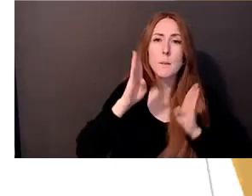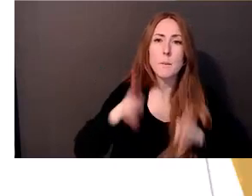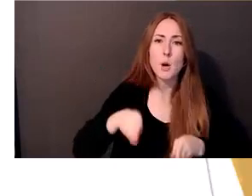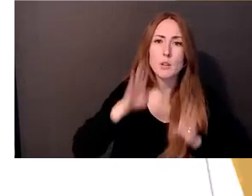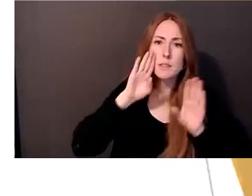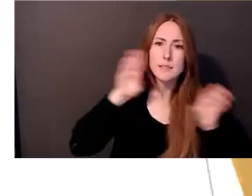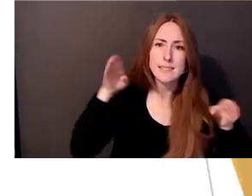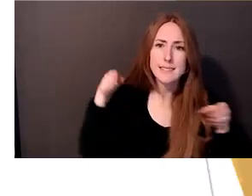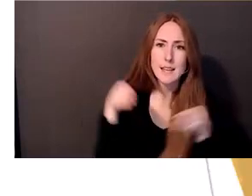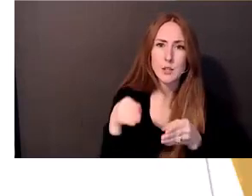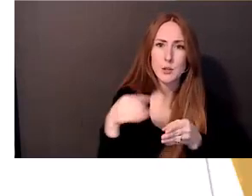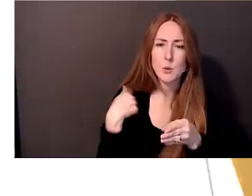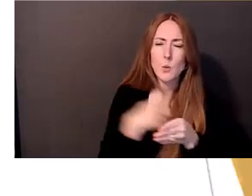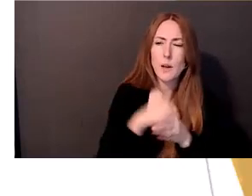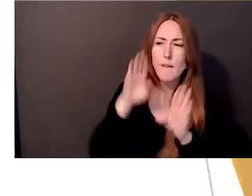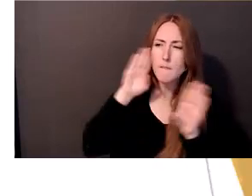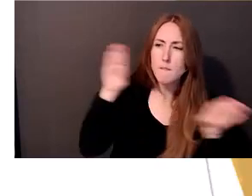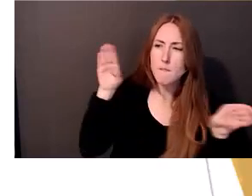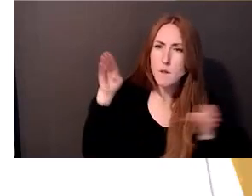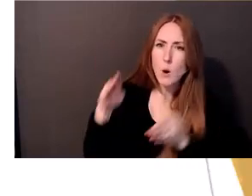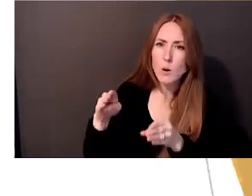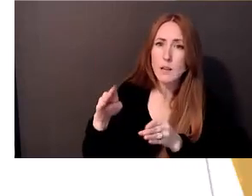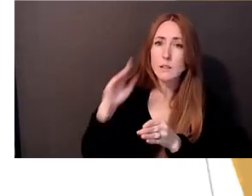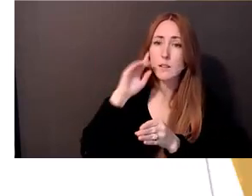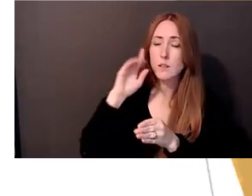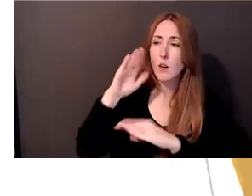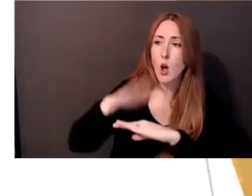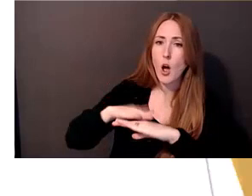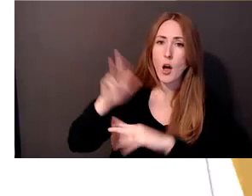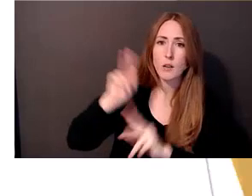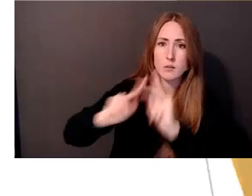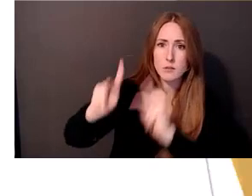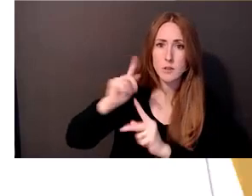by helping them complete assessments, set goals, solve